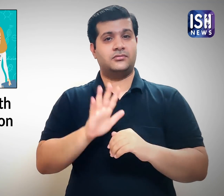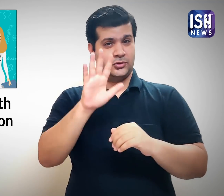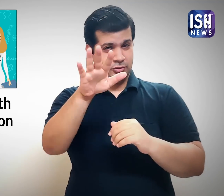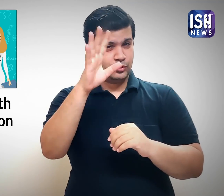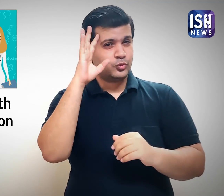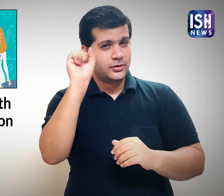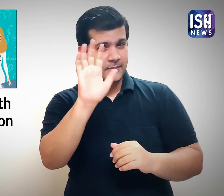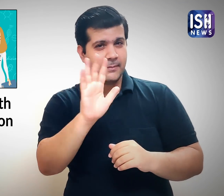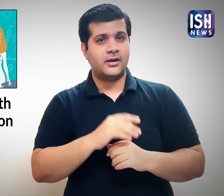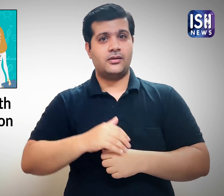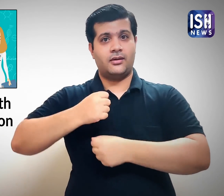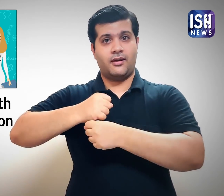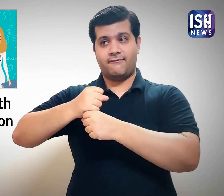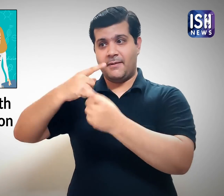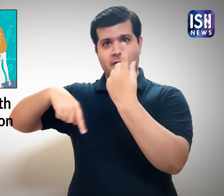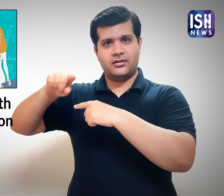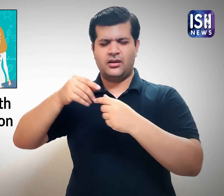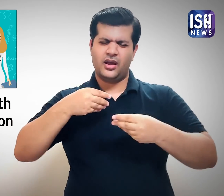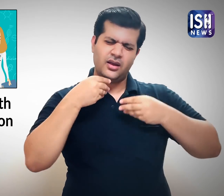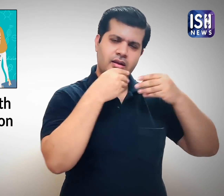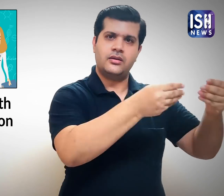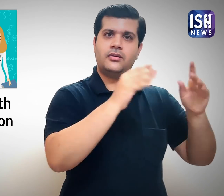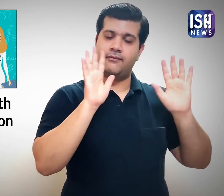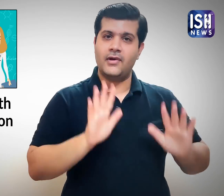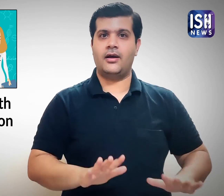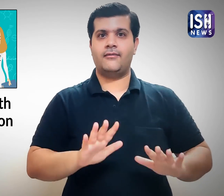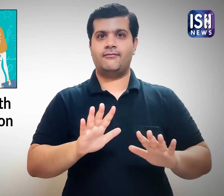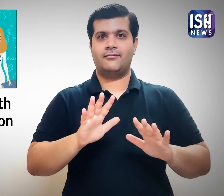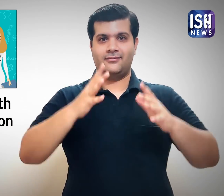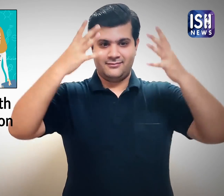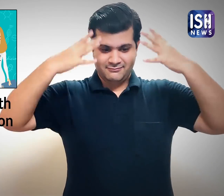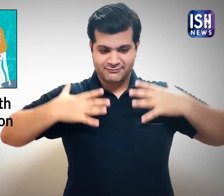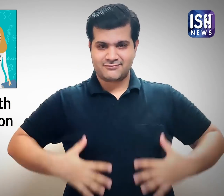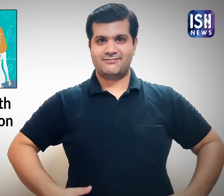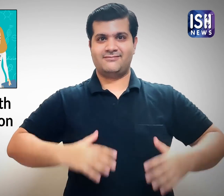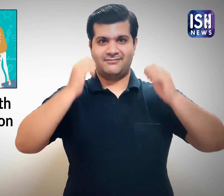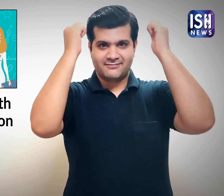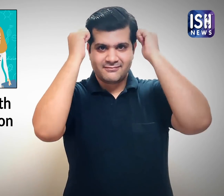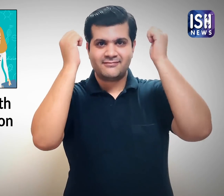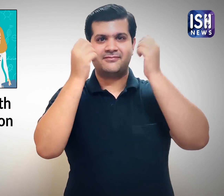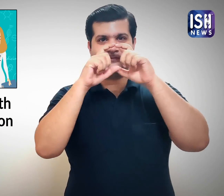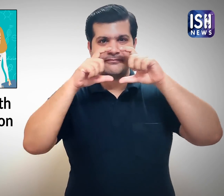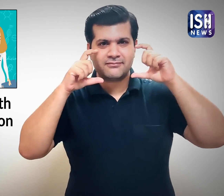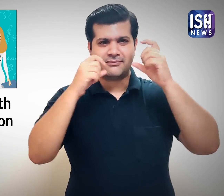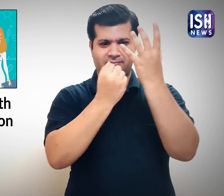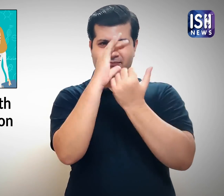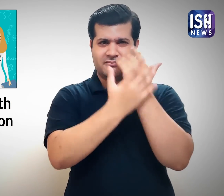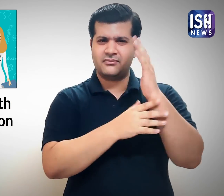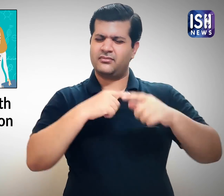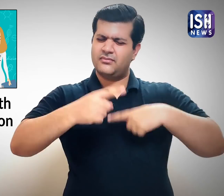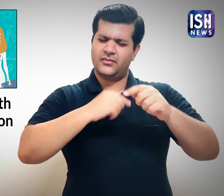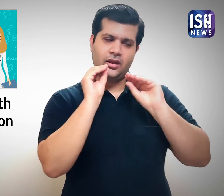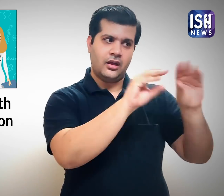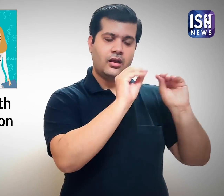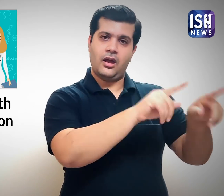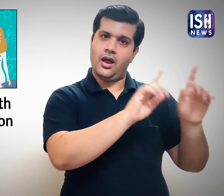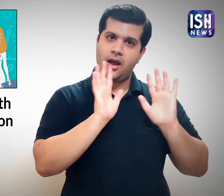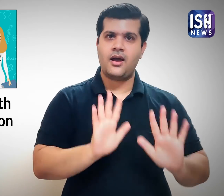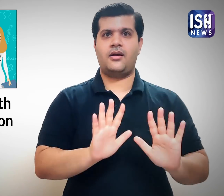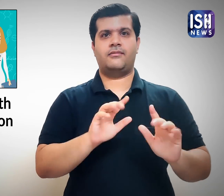Remember the government is providing them with PPE suits,